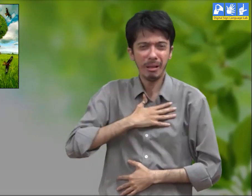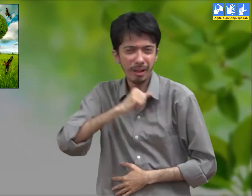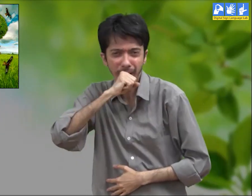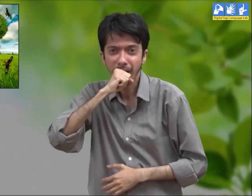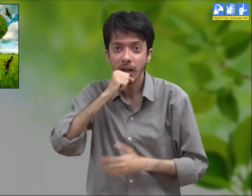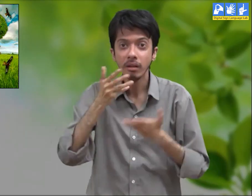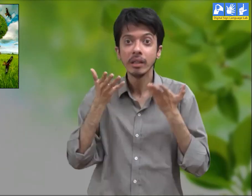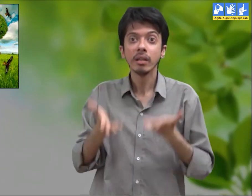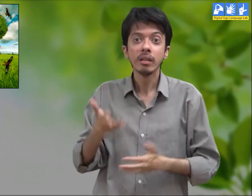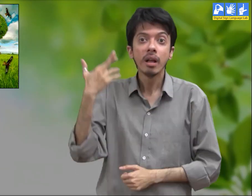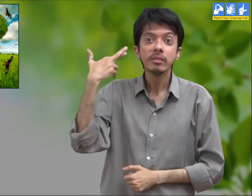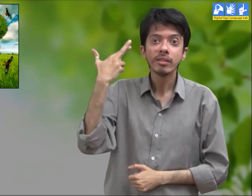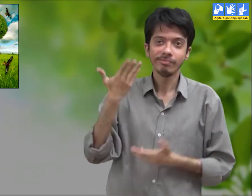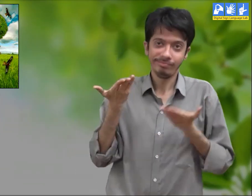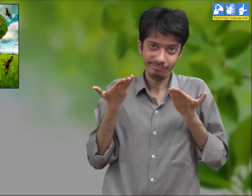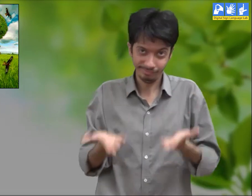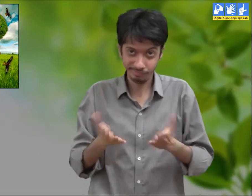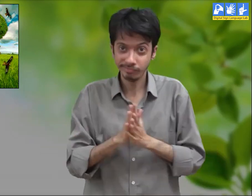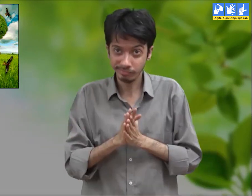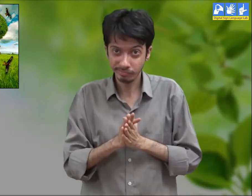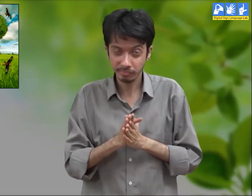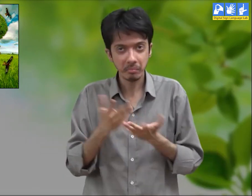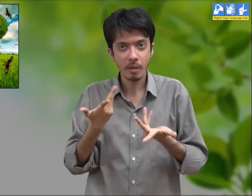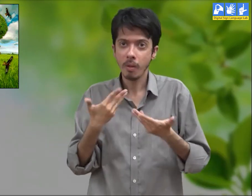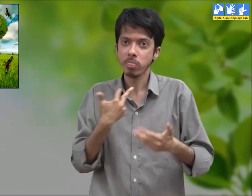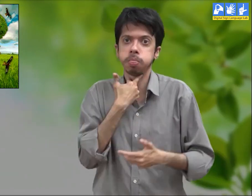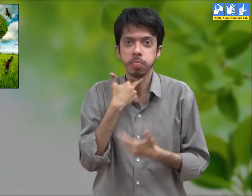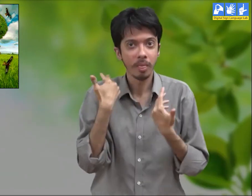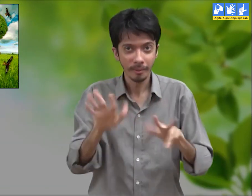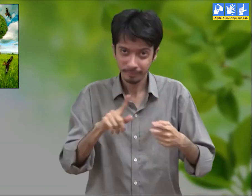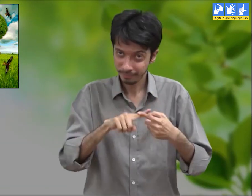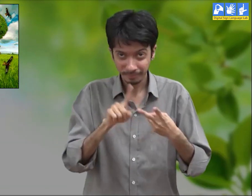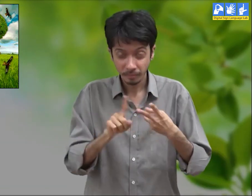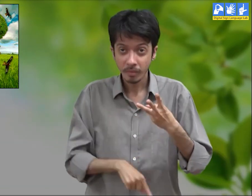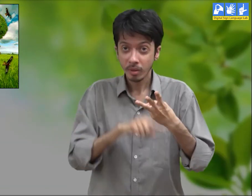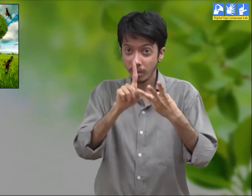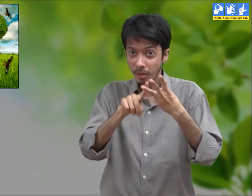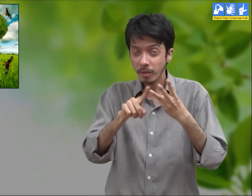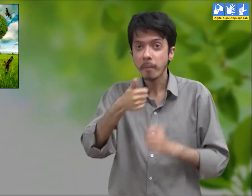Today the air has become toxic which is affecting the health and we are stuck in this environment